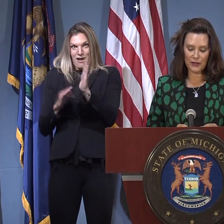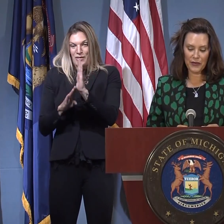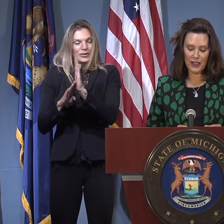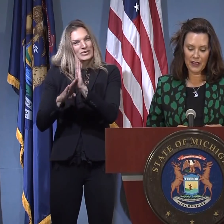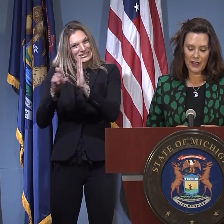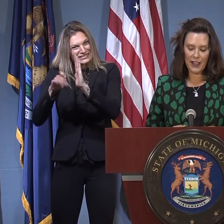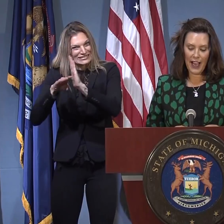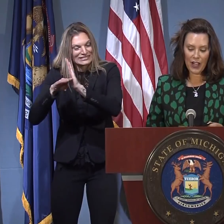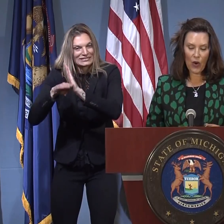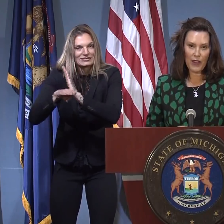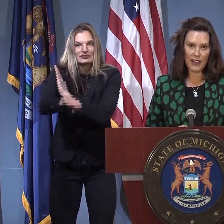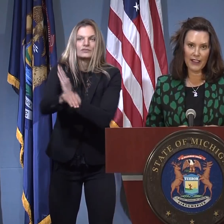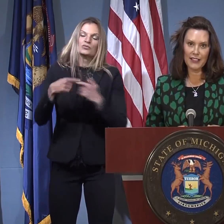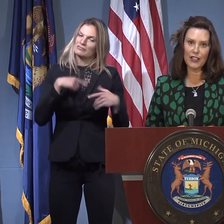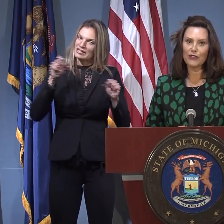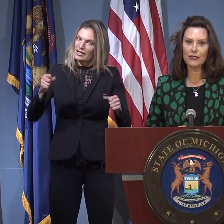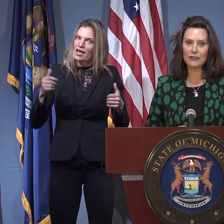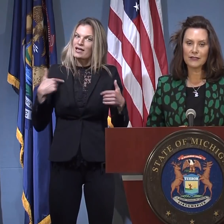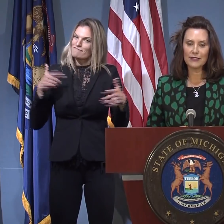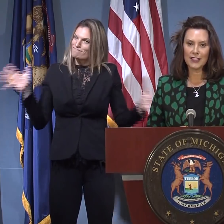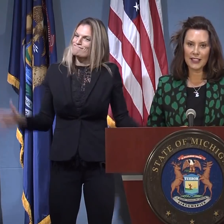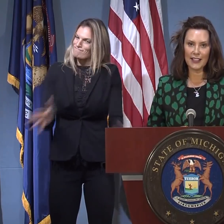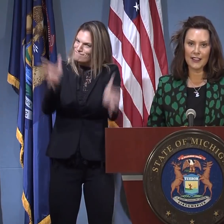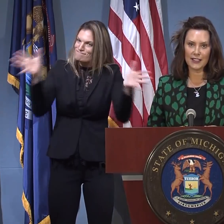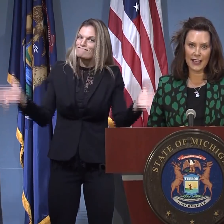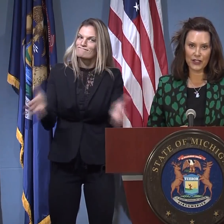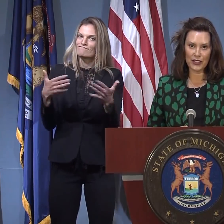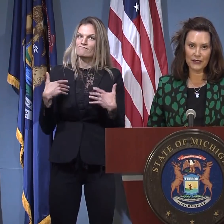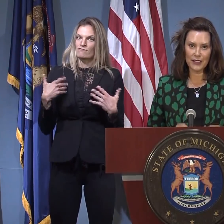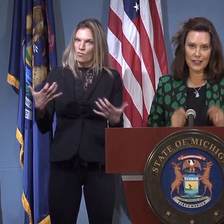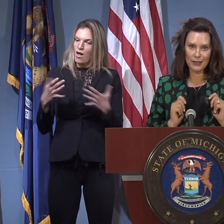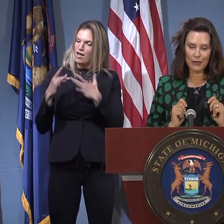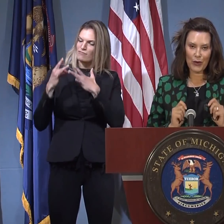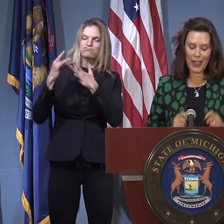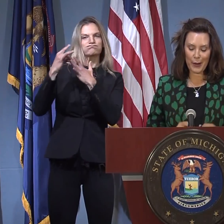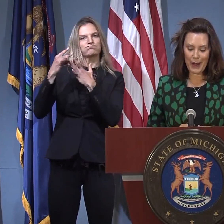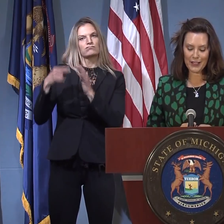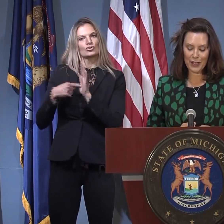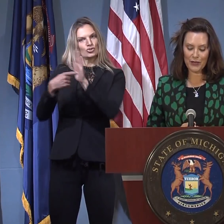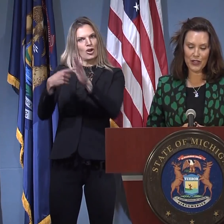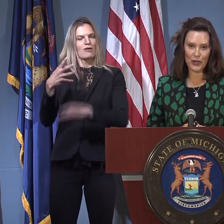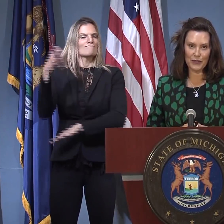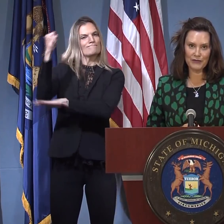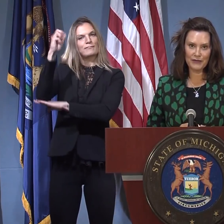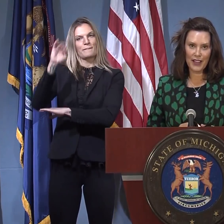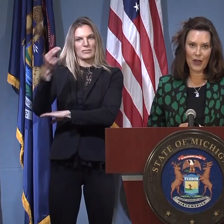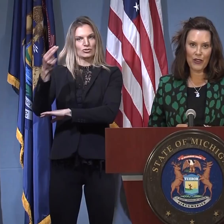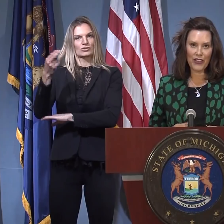WE'RE CAPABLE OF THIS. IF EVERYONE DOES THEIR PART. WILL BE WITH SUCCESSFUL. I KNOW WE CAN CONTINUE TO LEAD